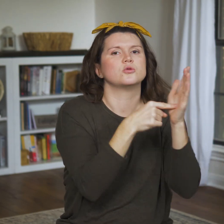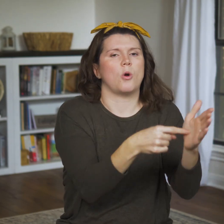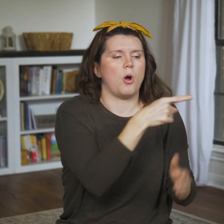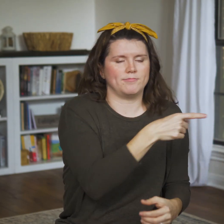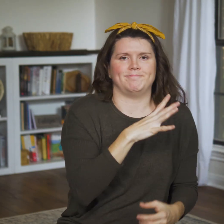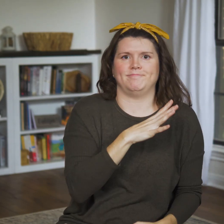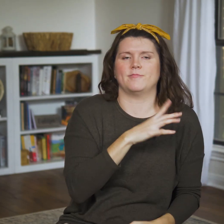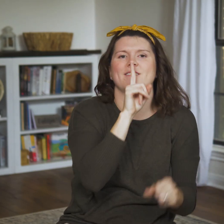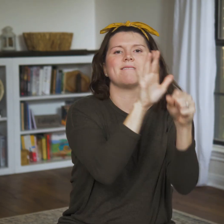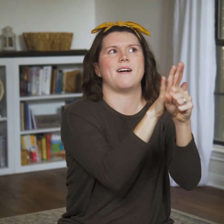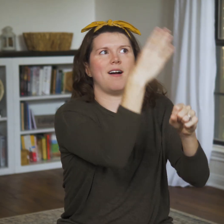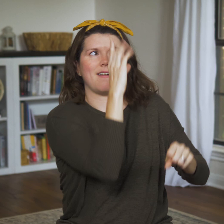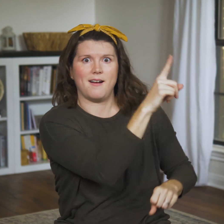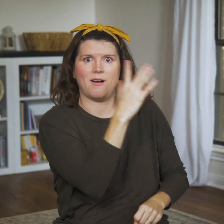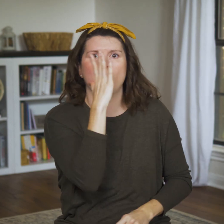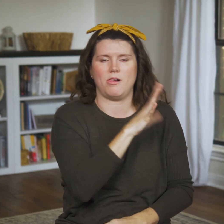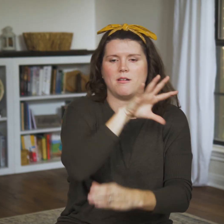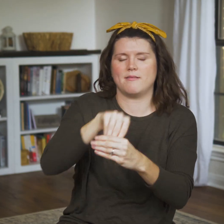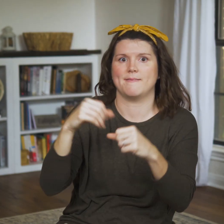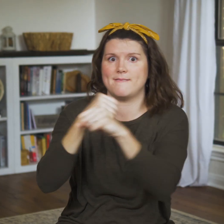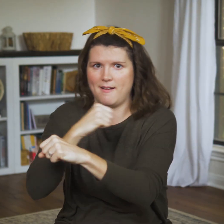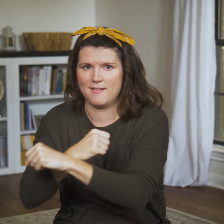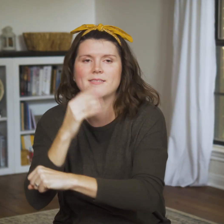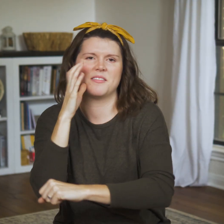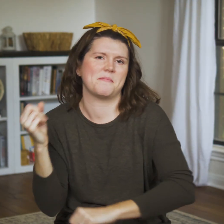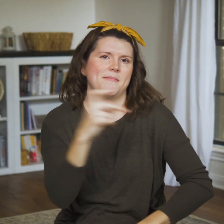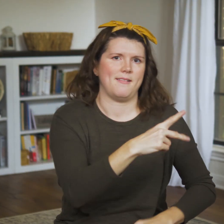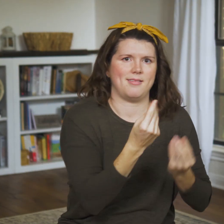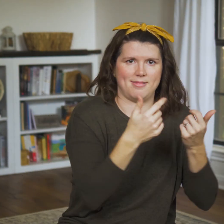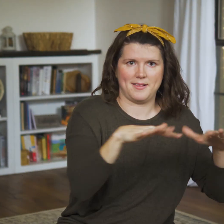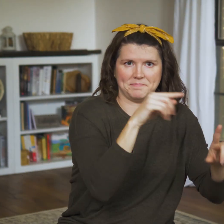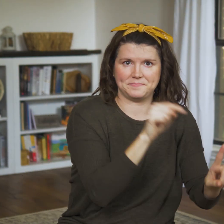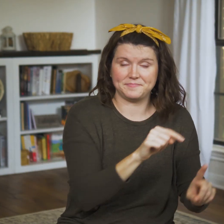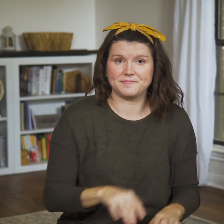They ask Moses about it and he is not having it.